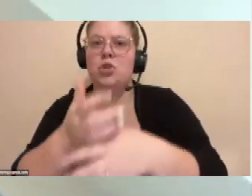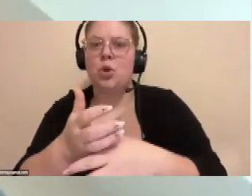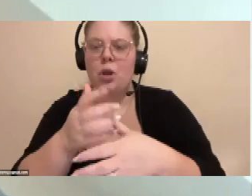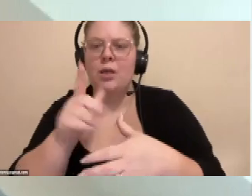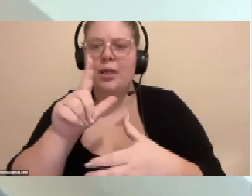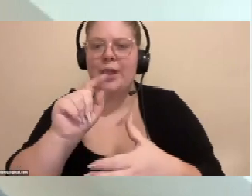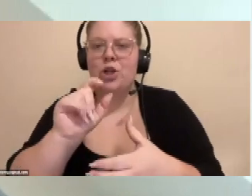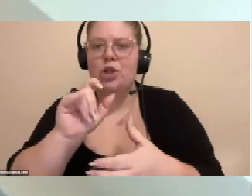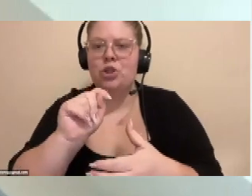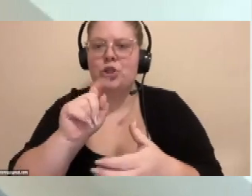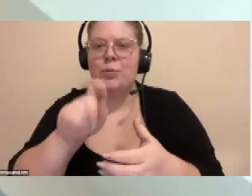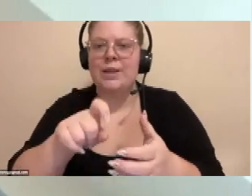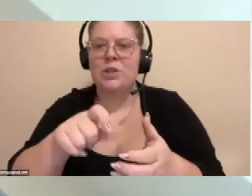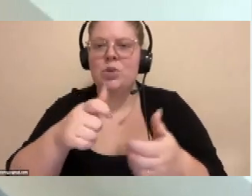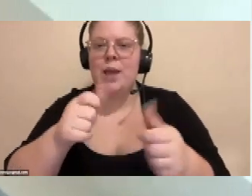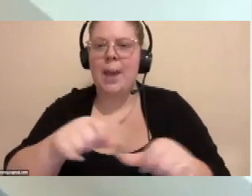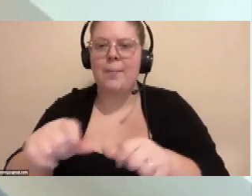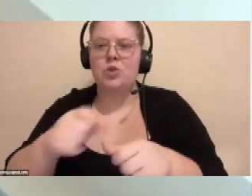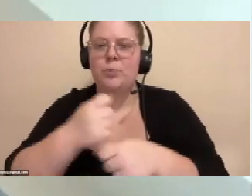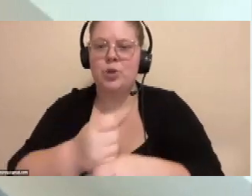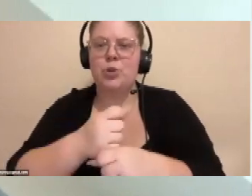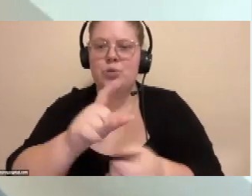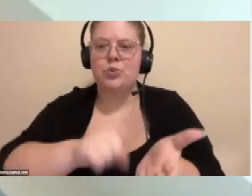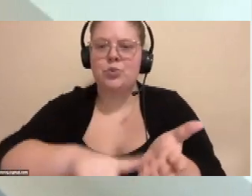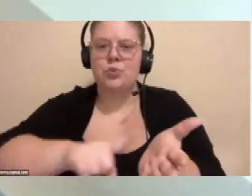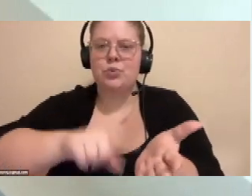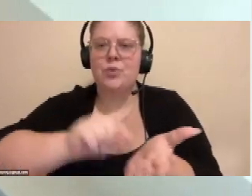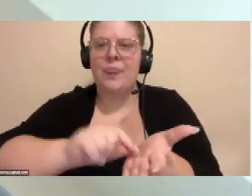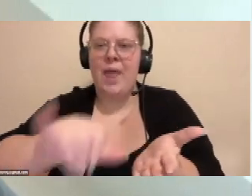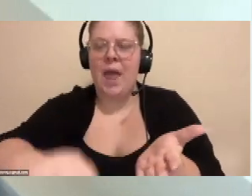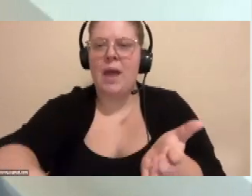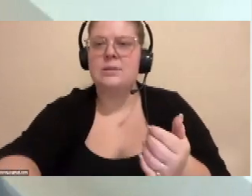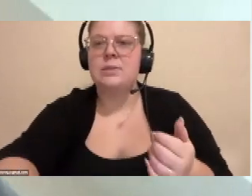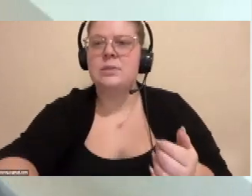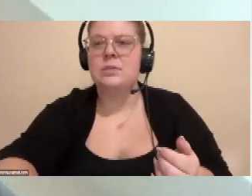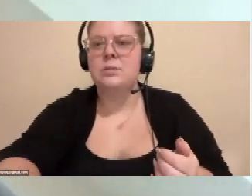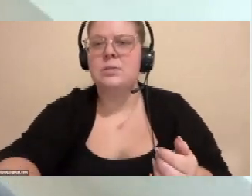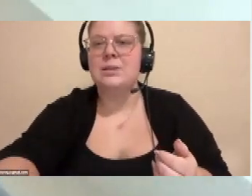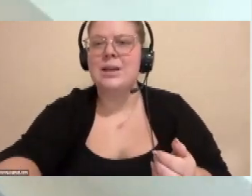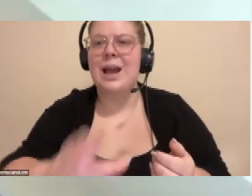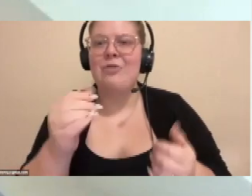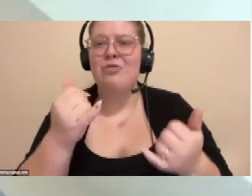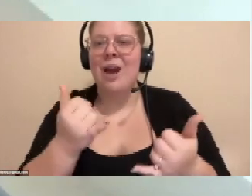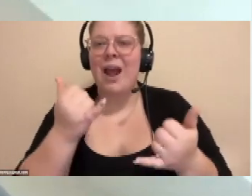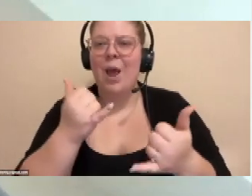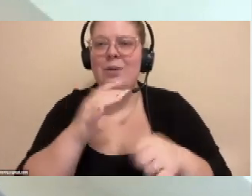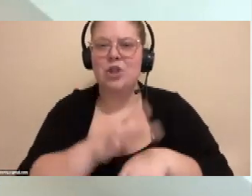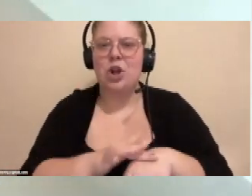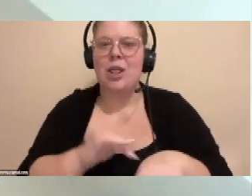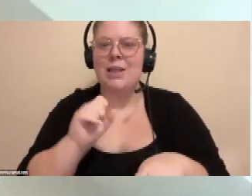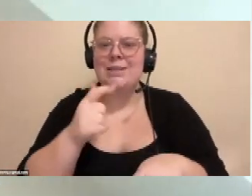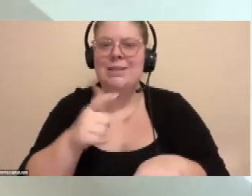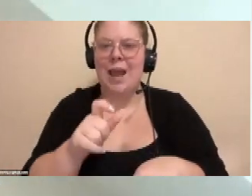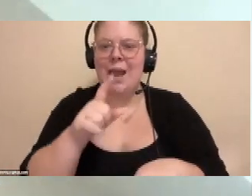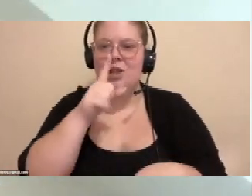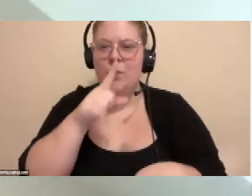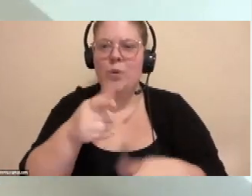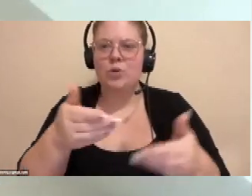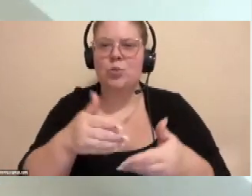regrettably at a relatively early stage in introducing some of the designs